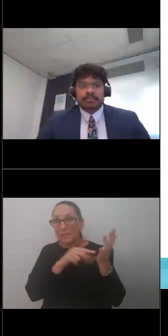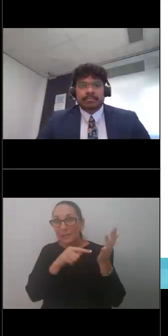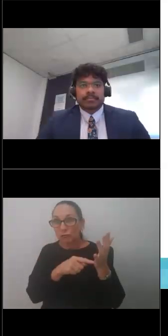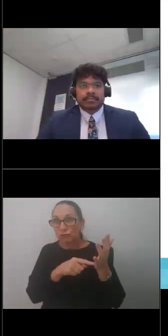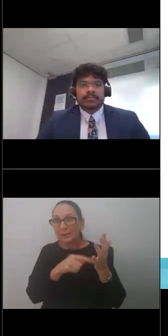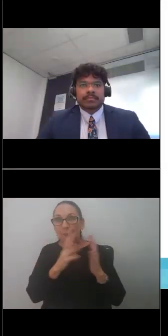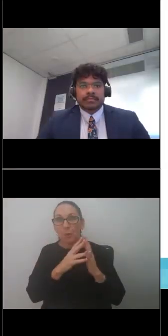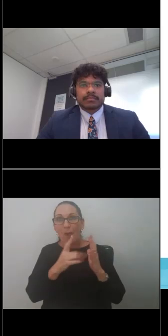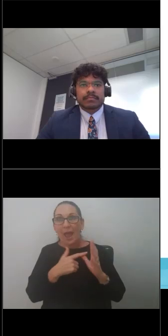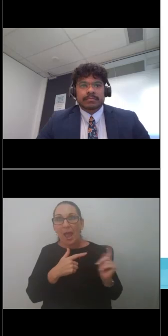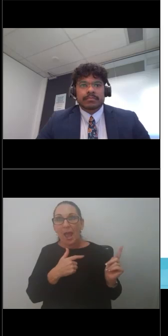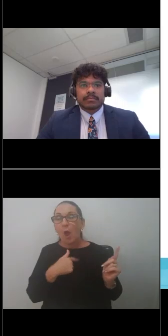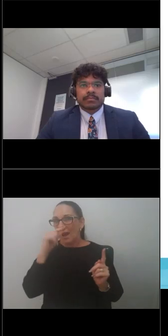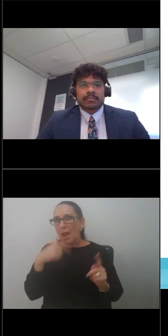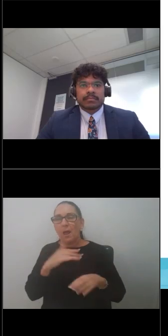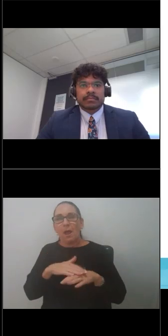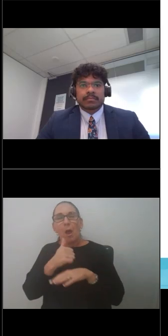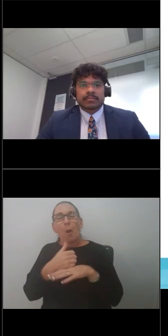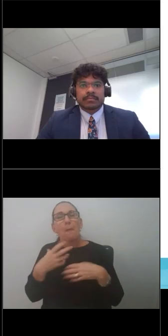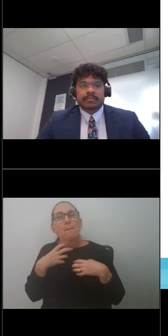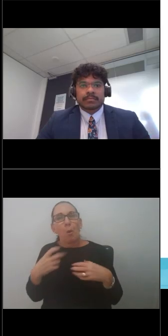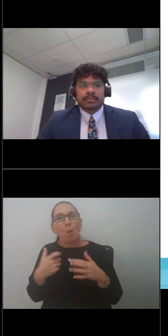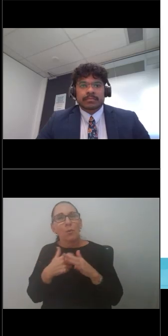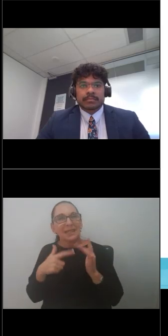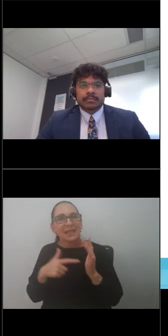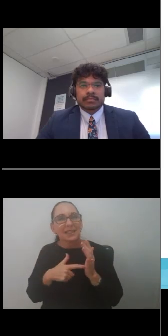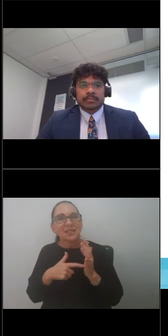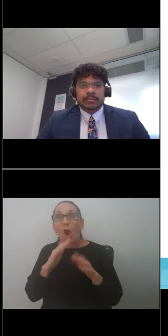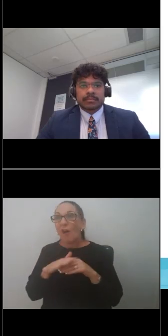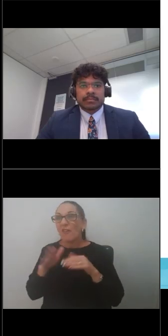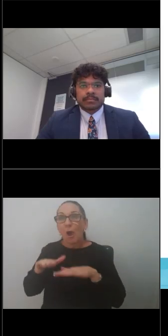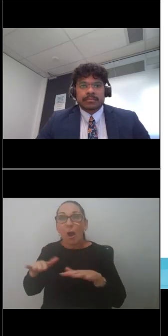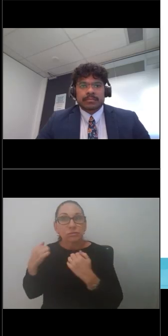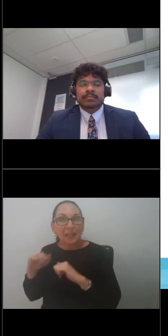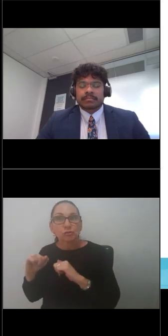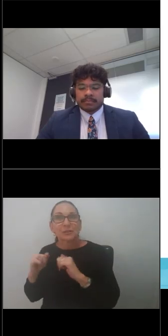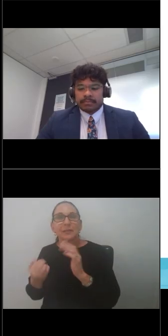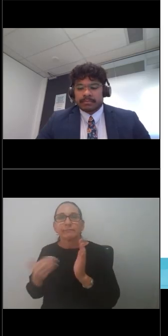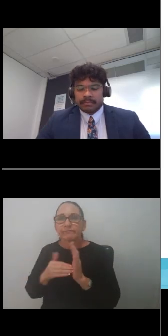like I know you're adapting your child protection from this existing materials but like the goal is